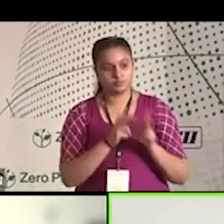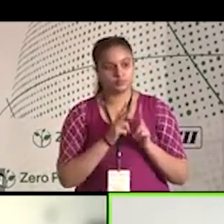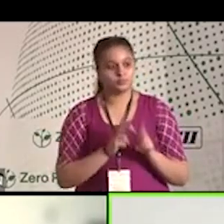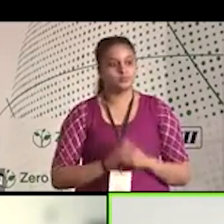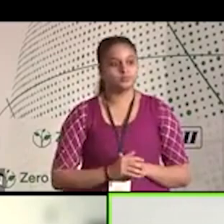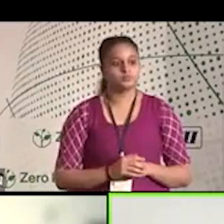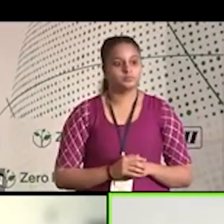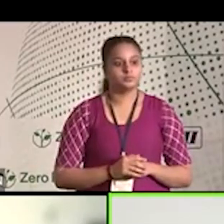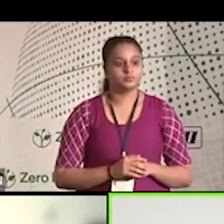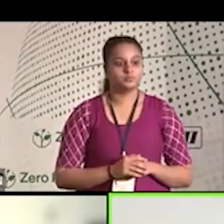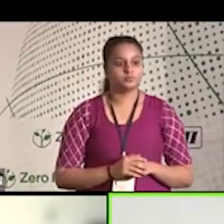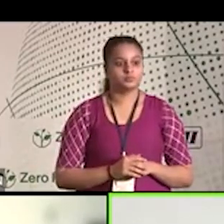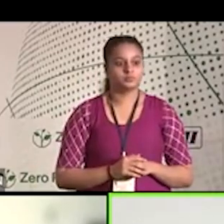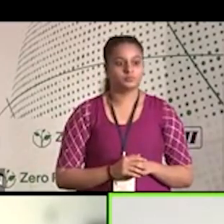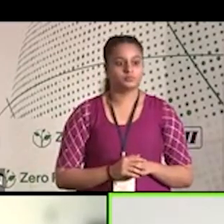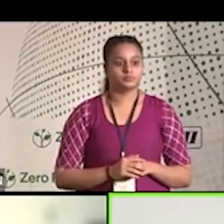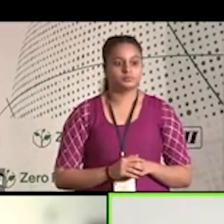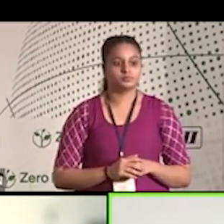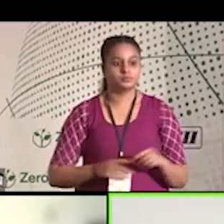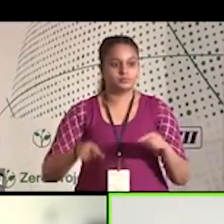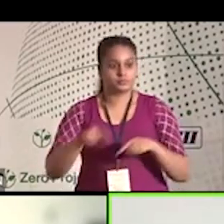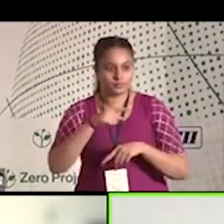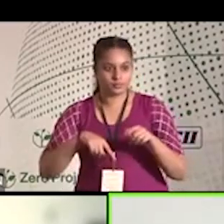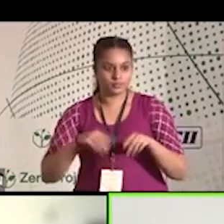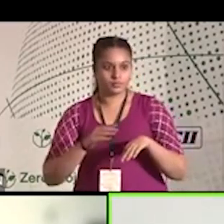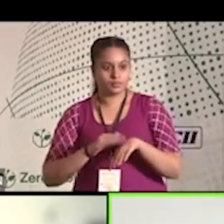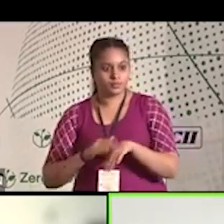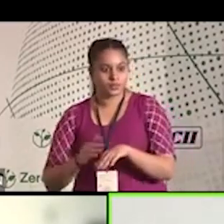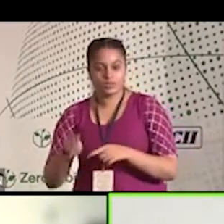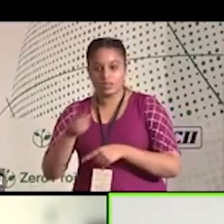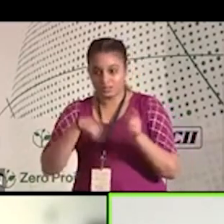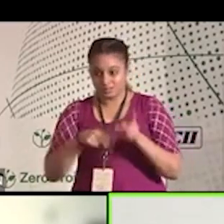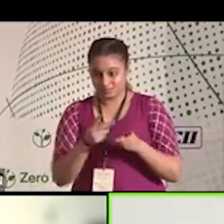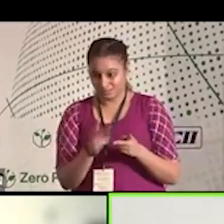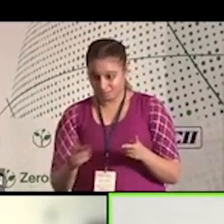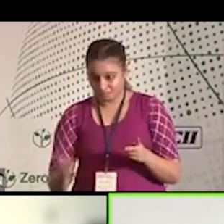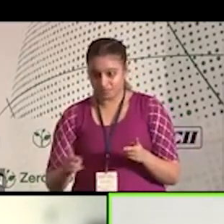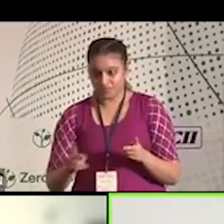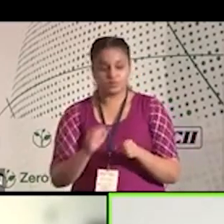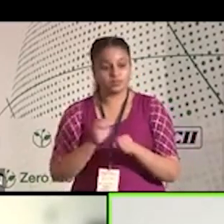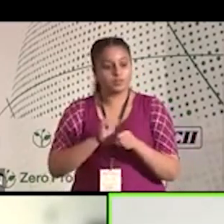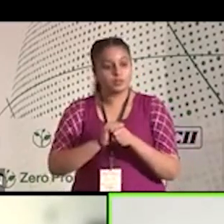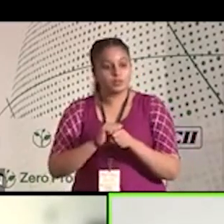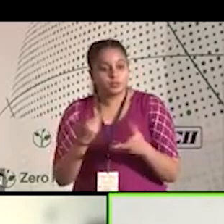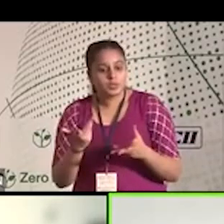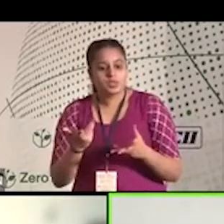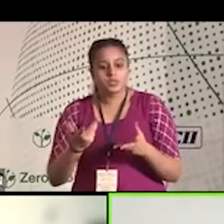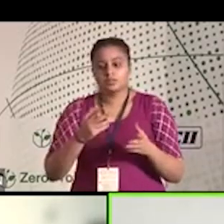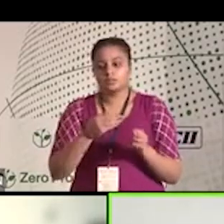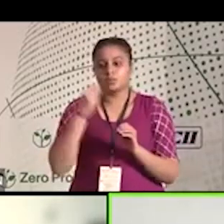how do we make things sustainable in the livelihood aspects. But without focusing on the early years,